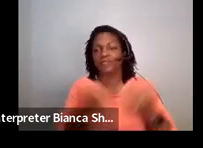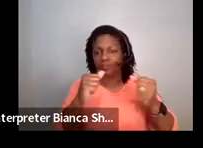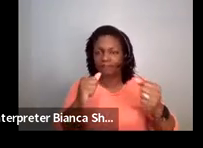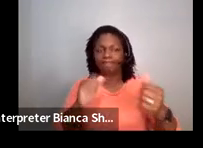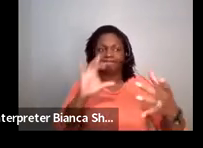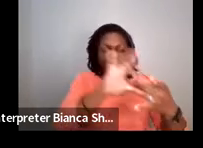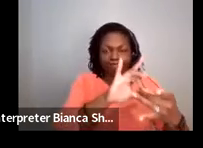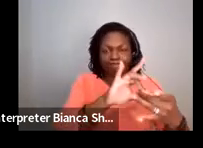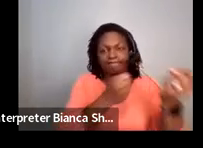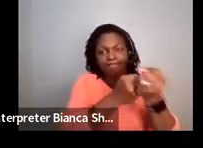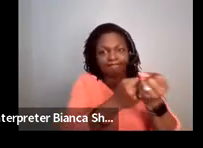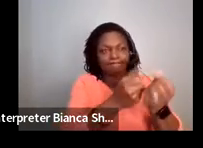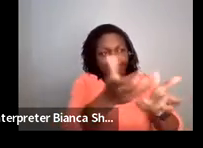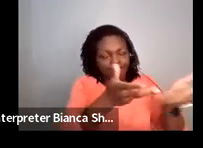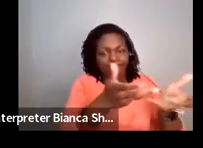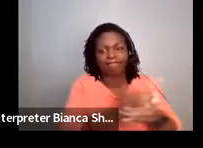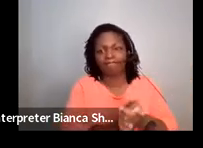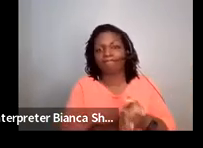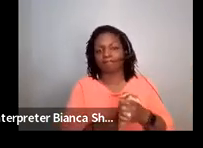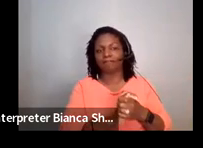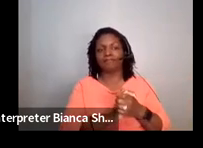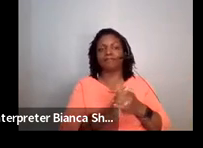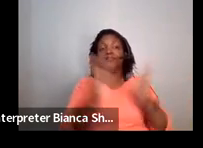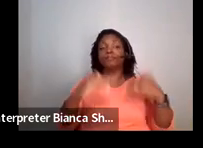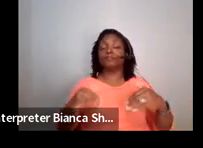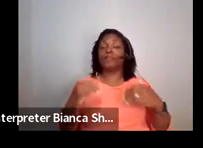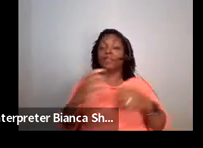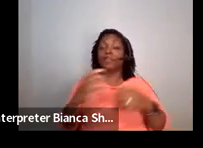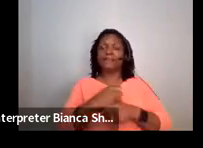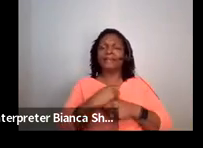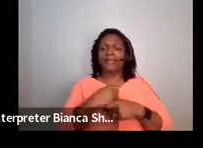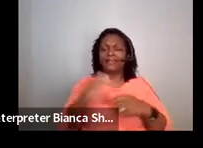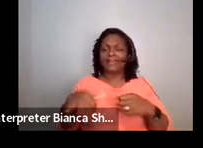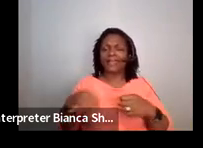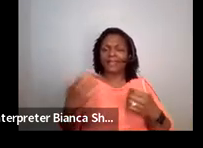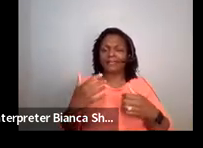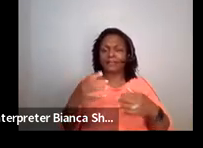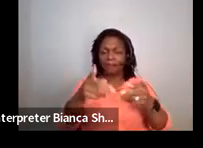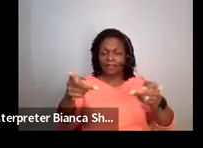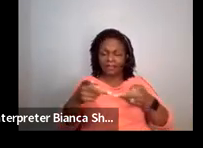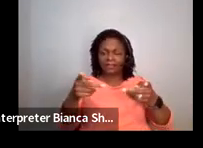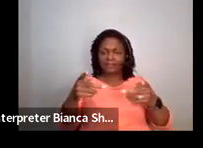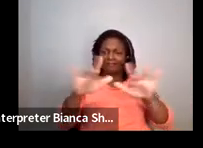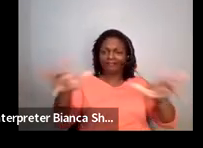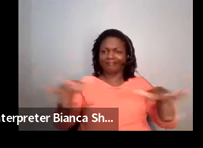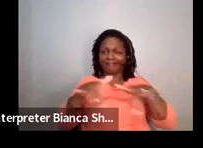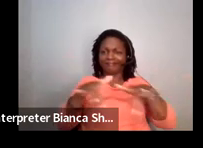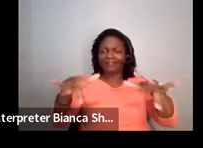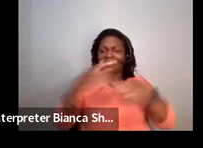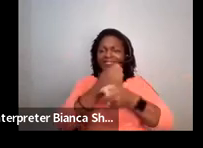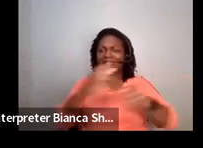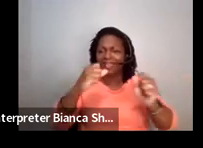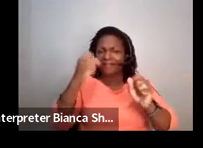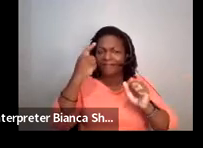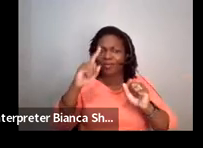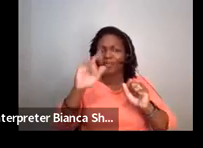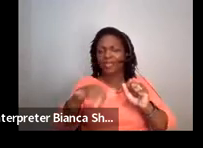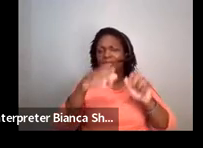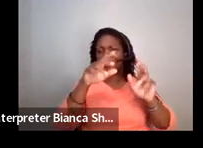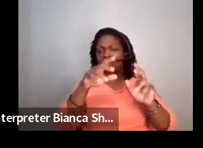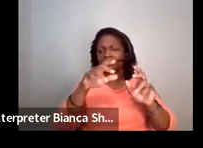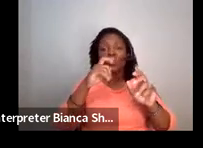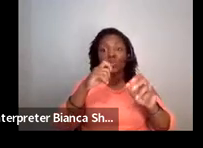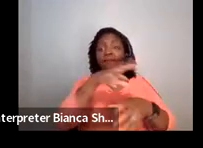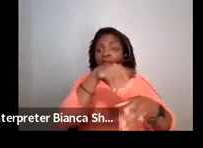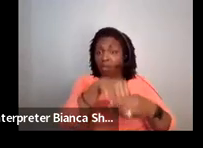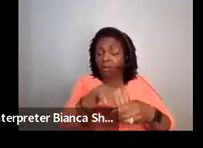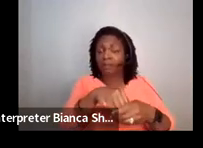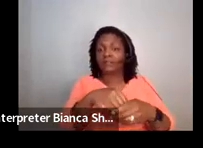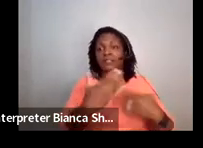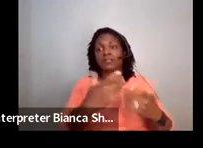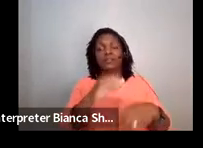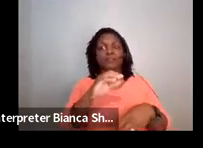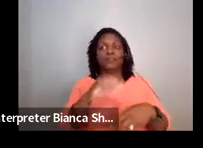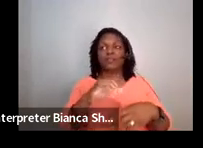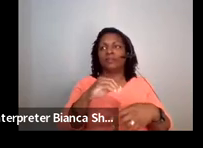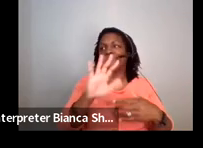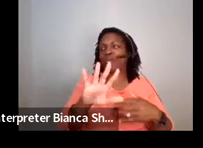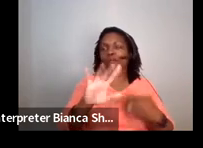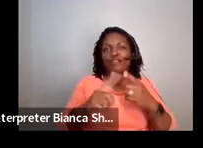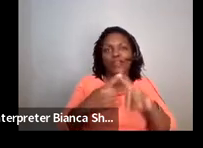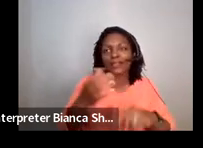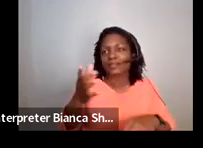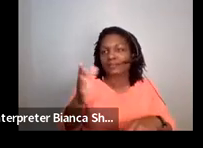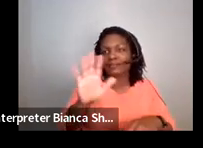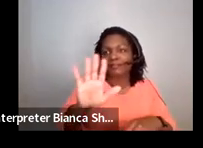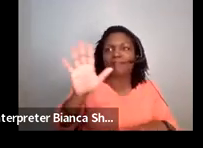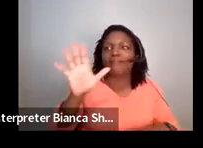statement to create safe spaces for those affected otherwise learn what you can about the disease, how that person that you're that your care giving for are your friends, mother, or whoever you're touched by in your life by